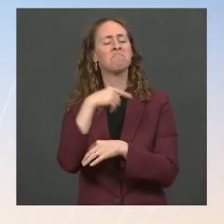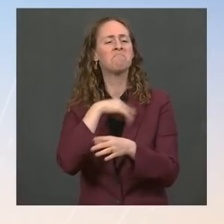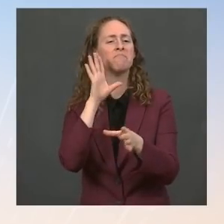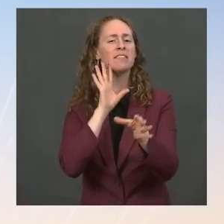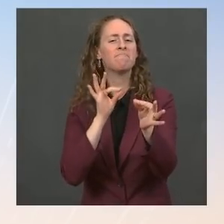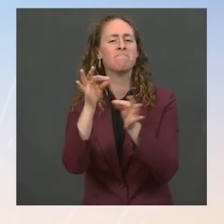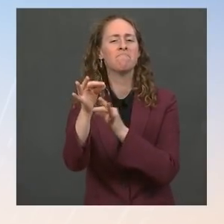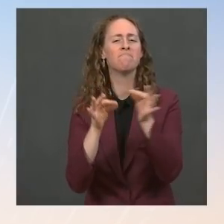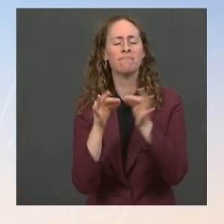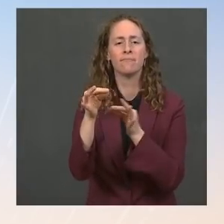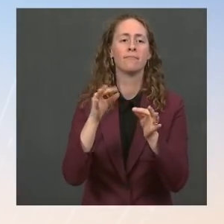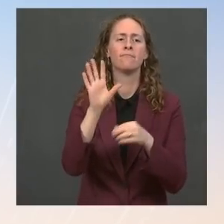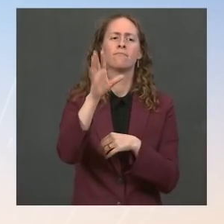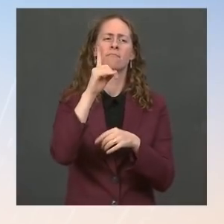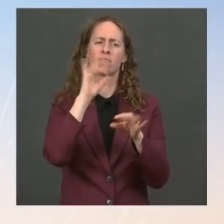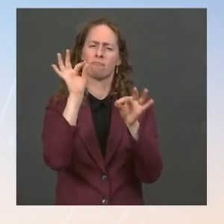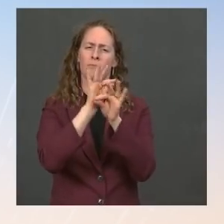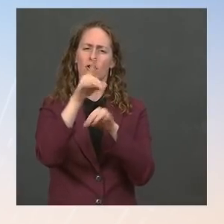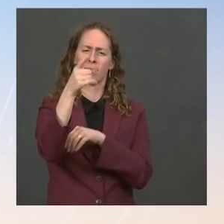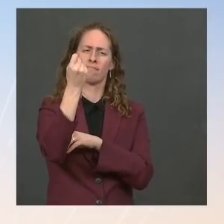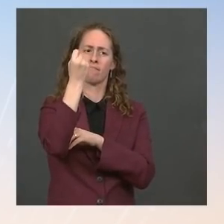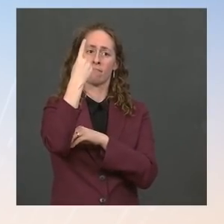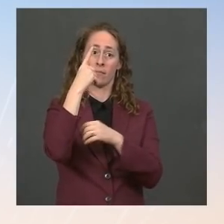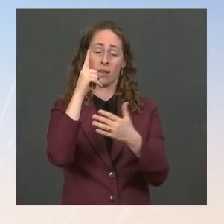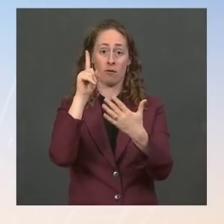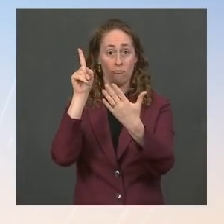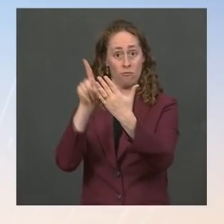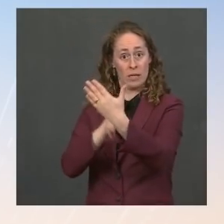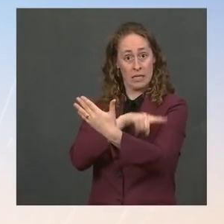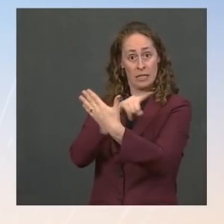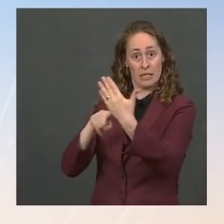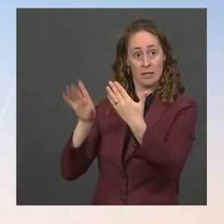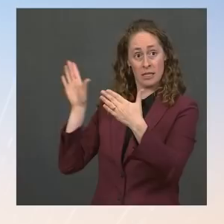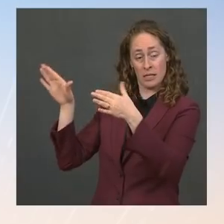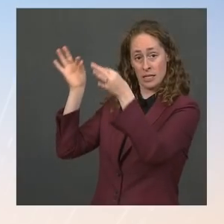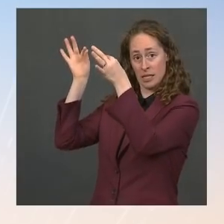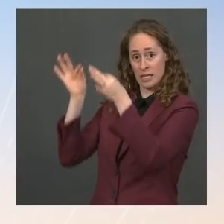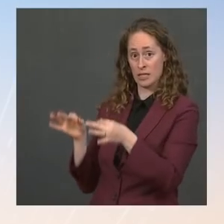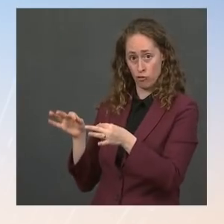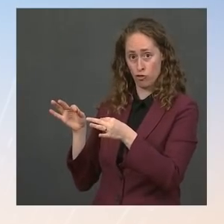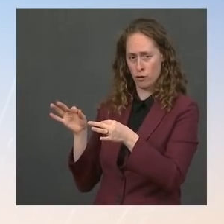that criticism of a decision is different from criticism of the credibility and leadership